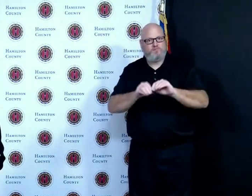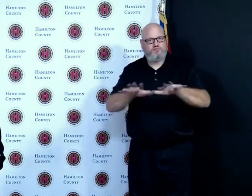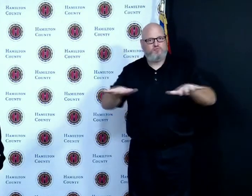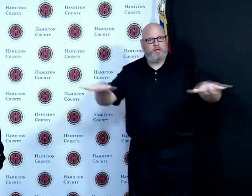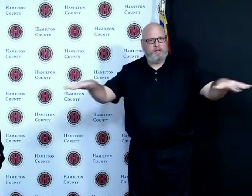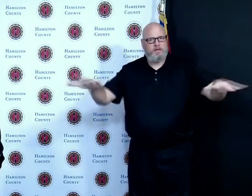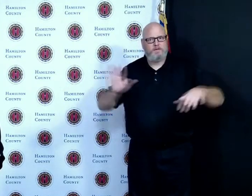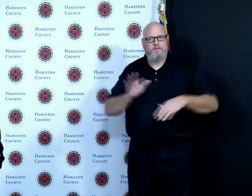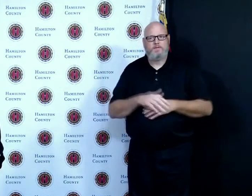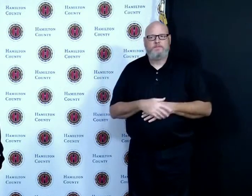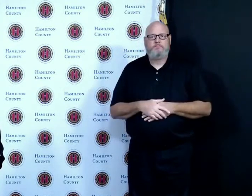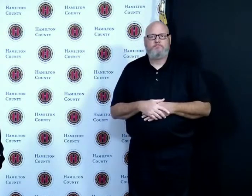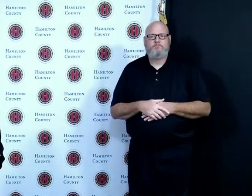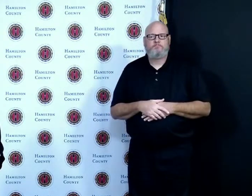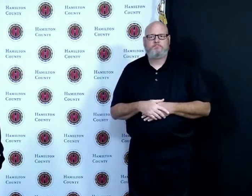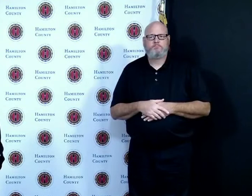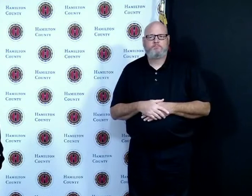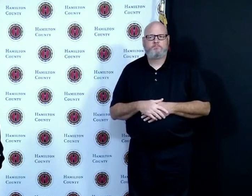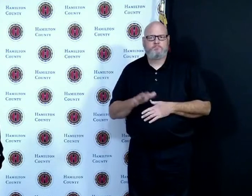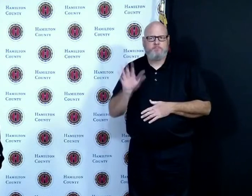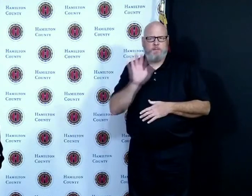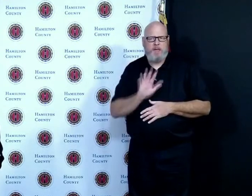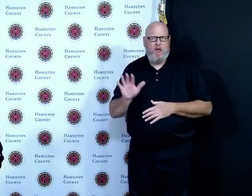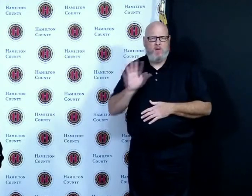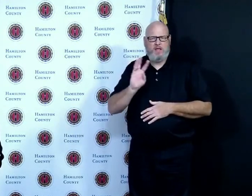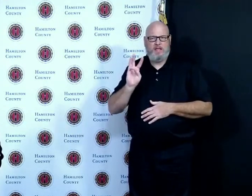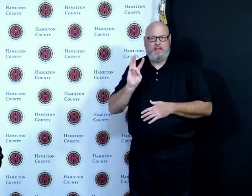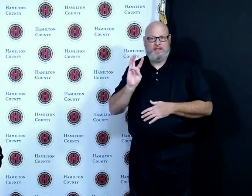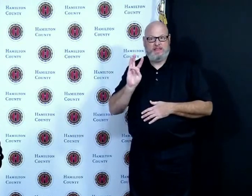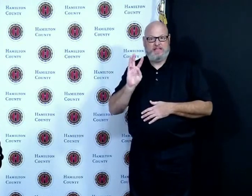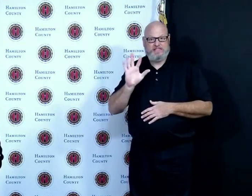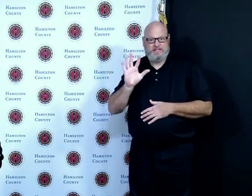what we don't know is whether or not if they have the disease in their system